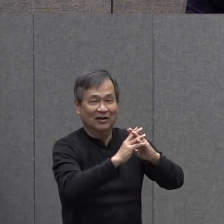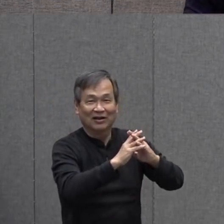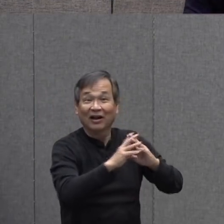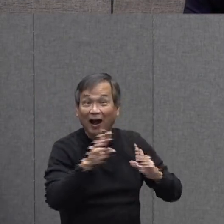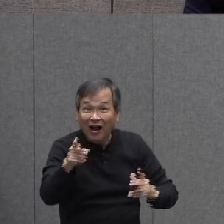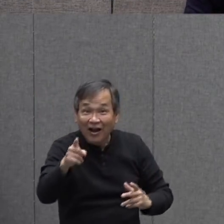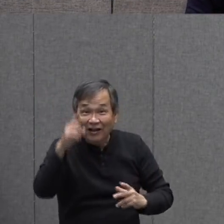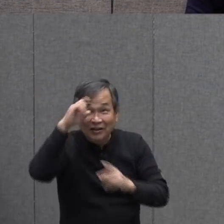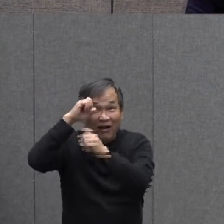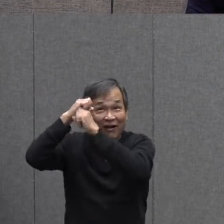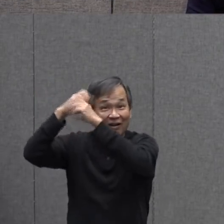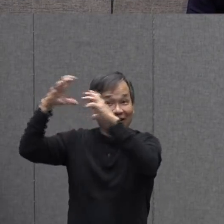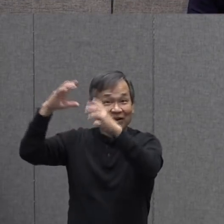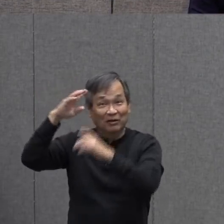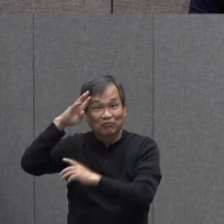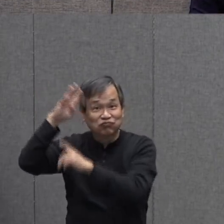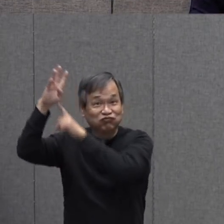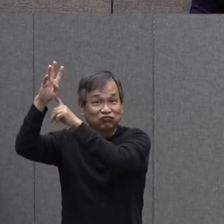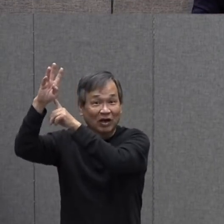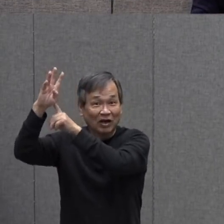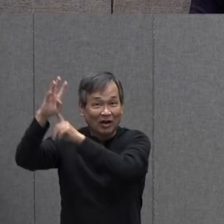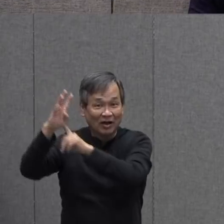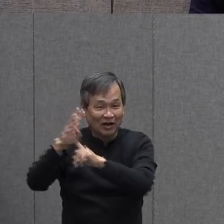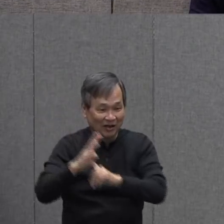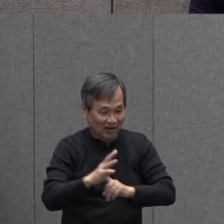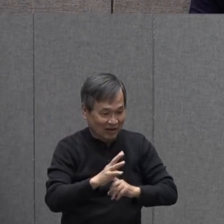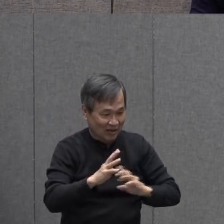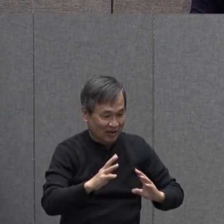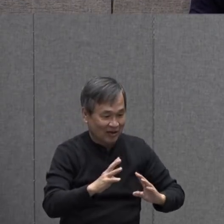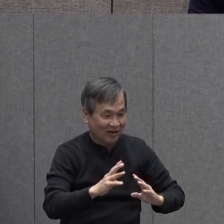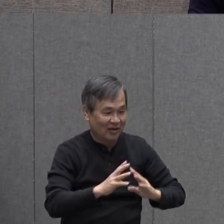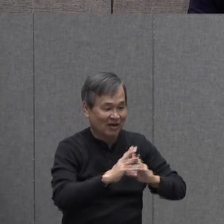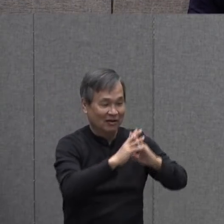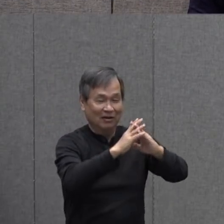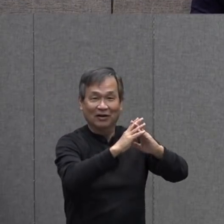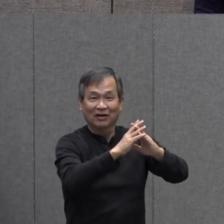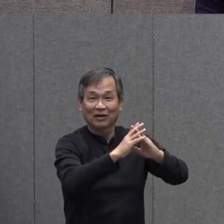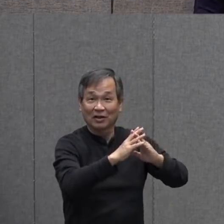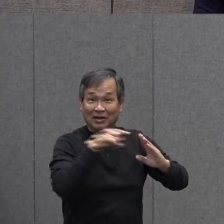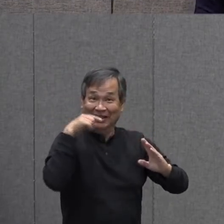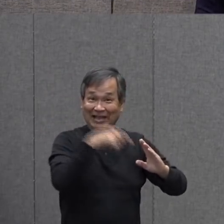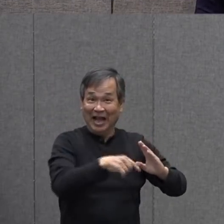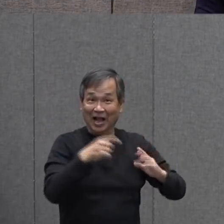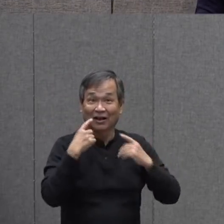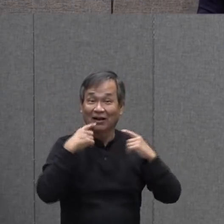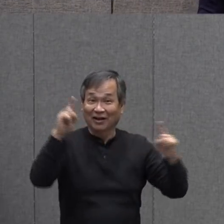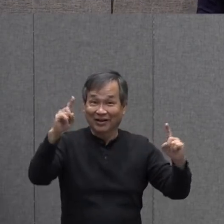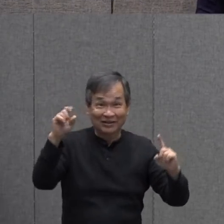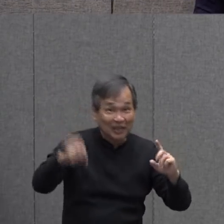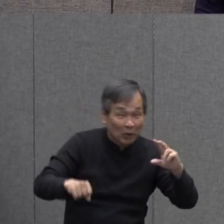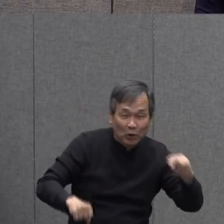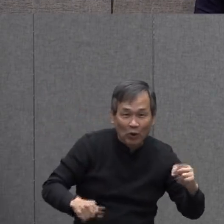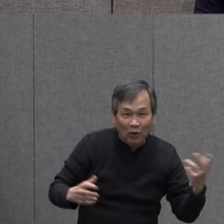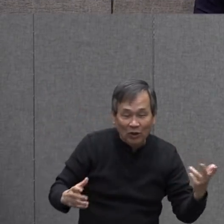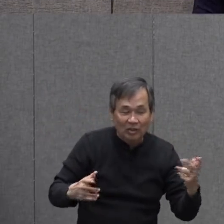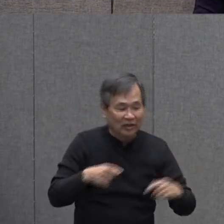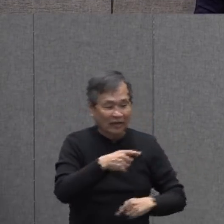And then test it out. Ask yourself, did it work? And if it didn't work, what are you going to do next to fix it?